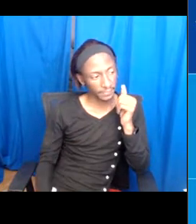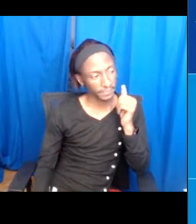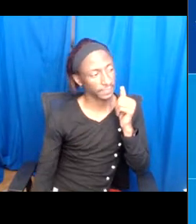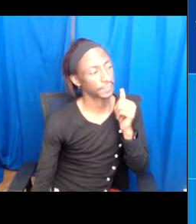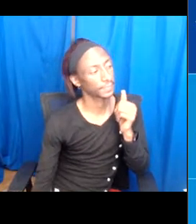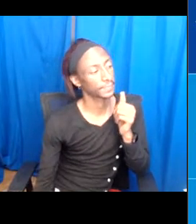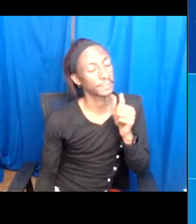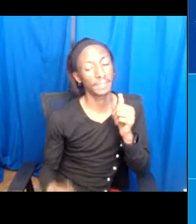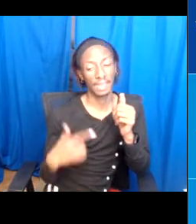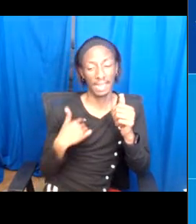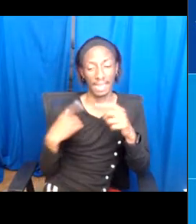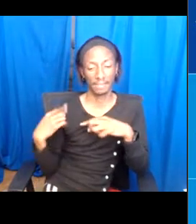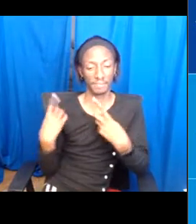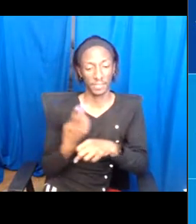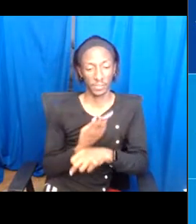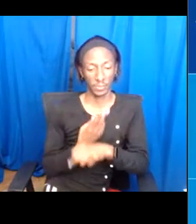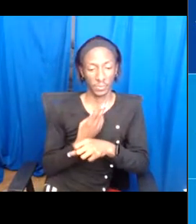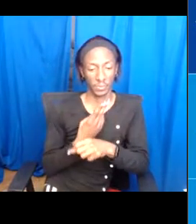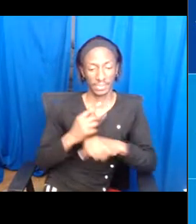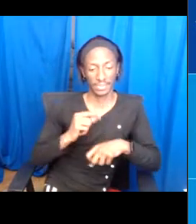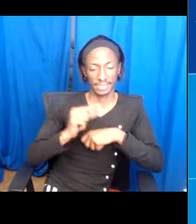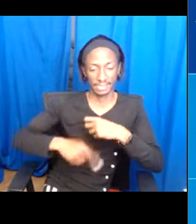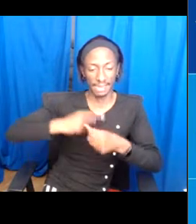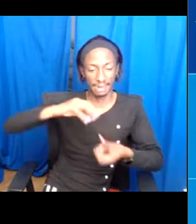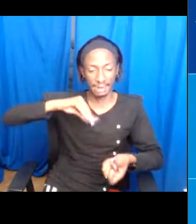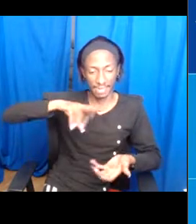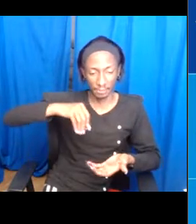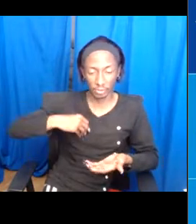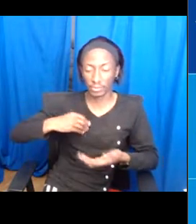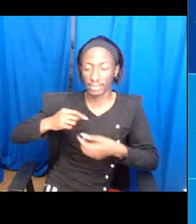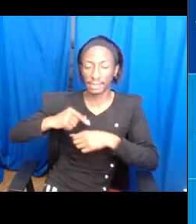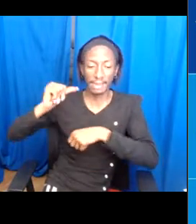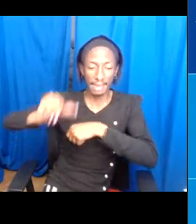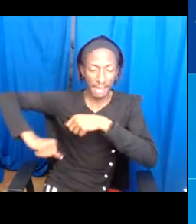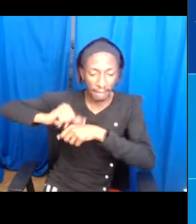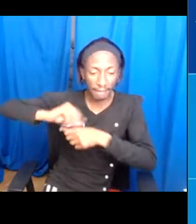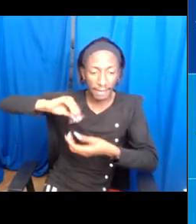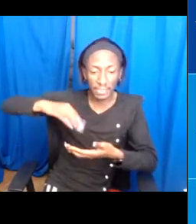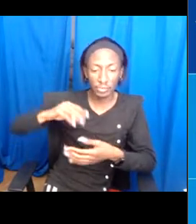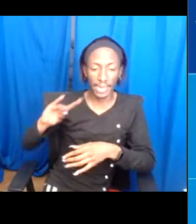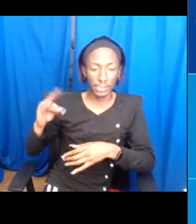I've been using satellite imagery, aerial imagery, and even imagery collected from drones to get a better